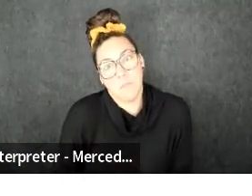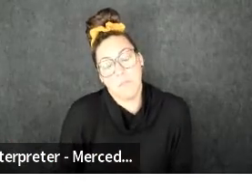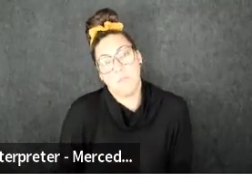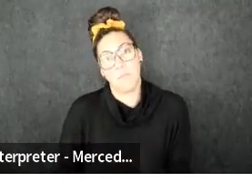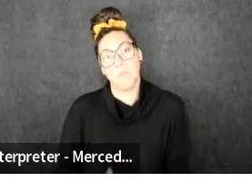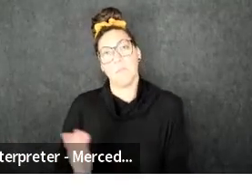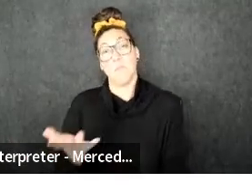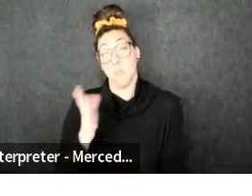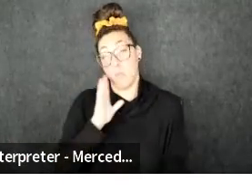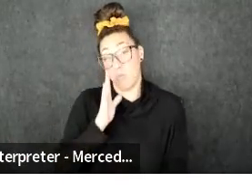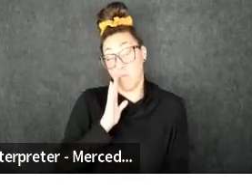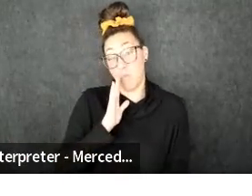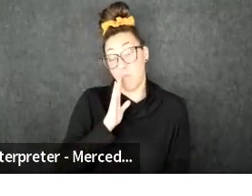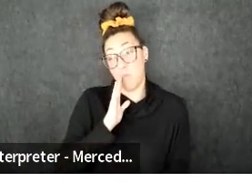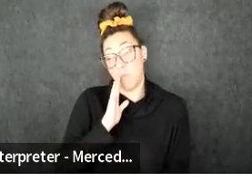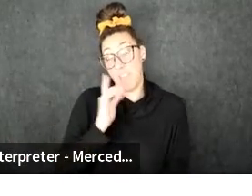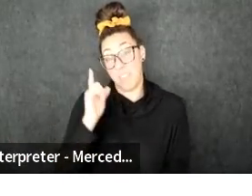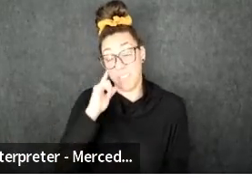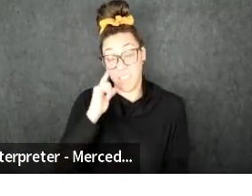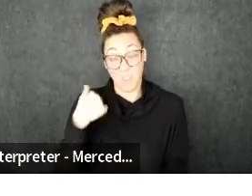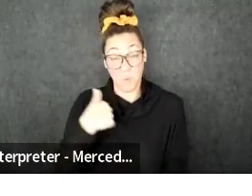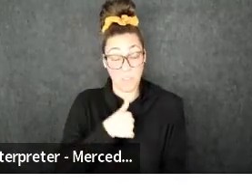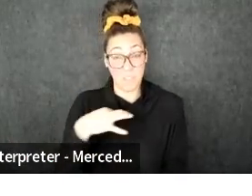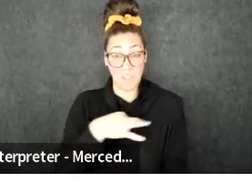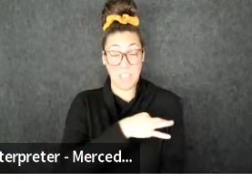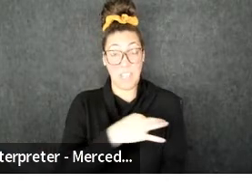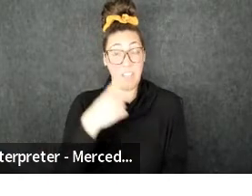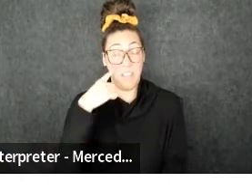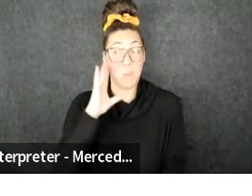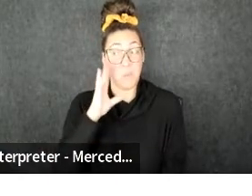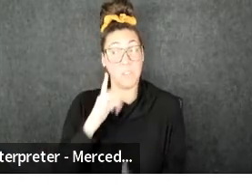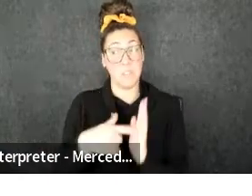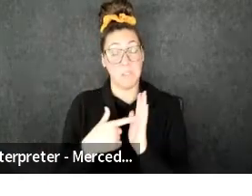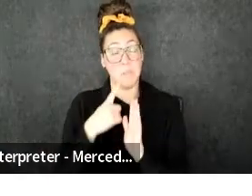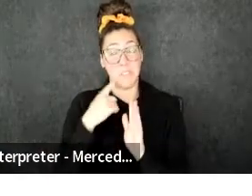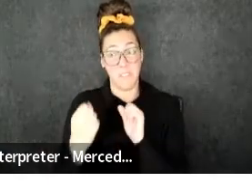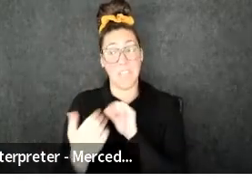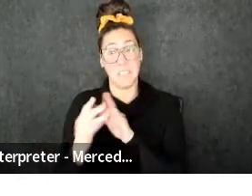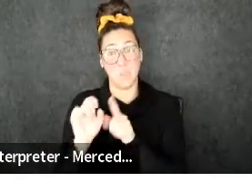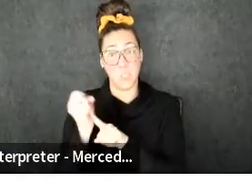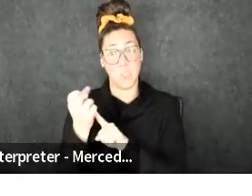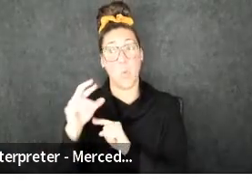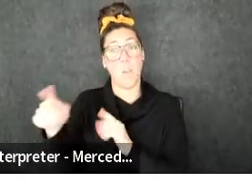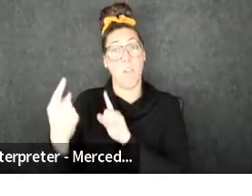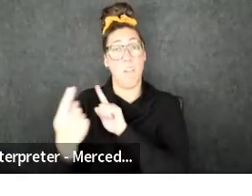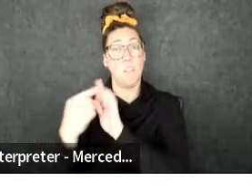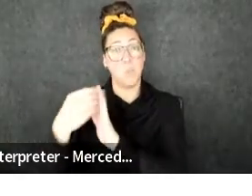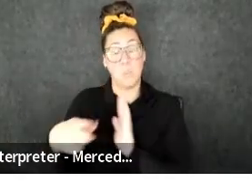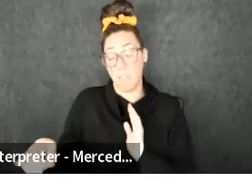And I think as faculty, there are times where we we're going to come across situations where, you know, our students are really hopeless.